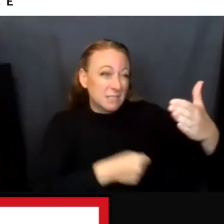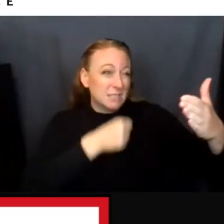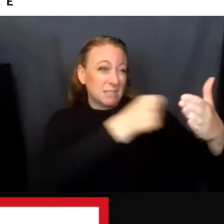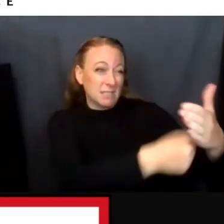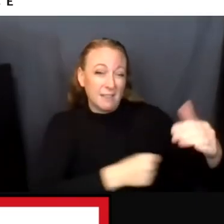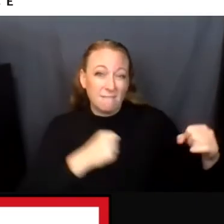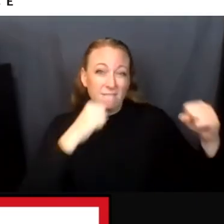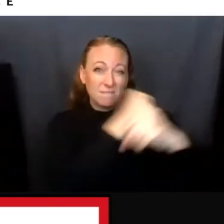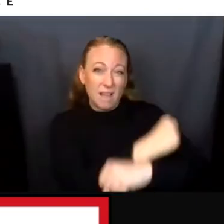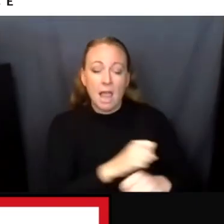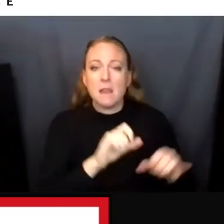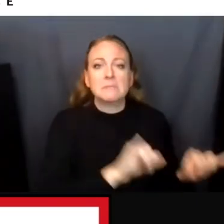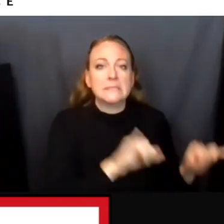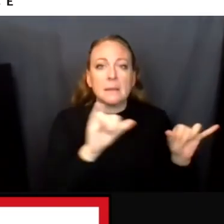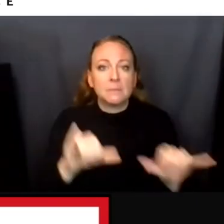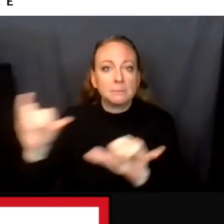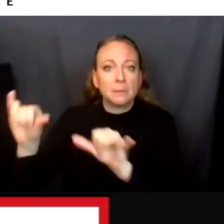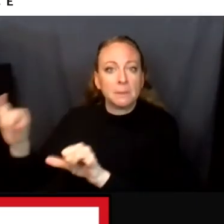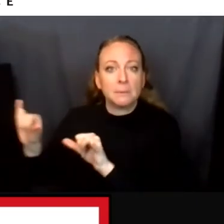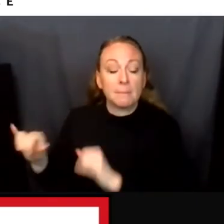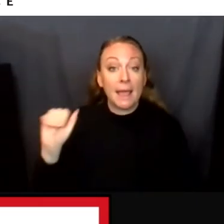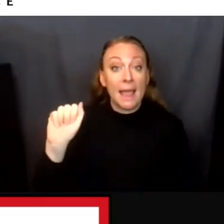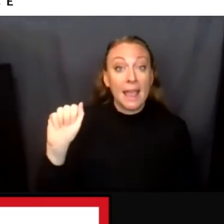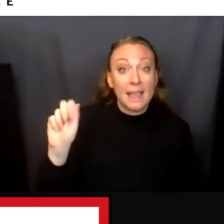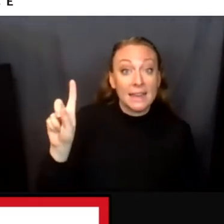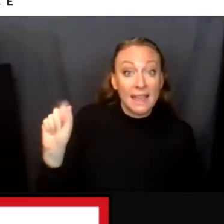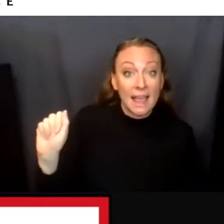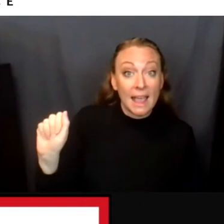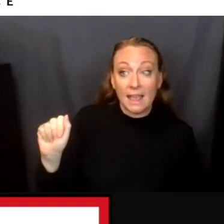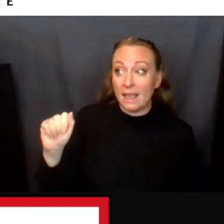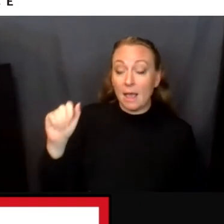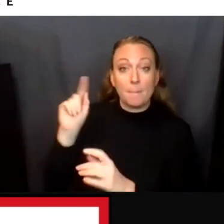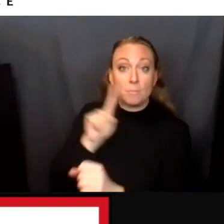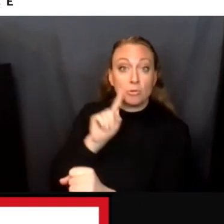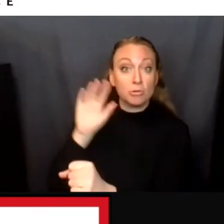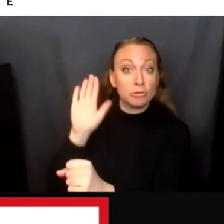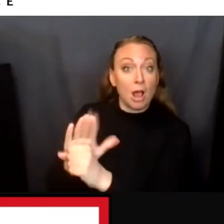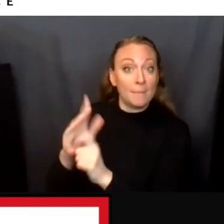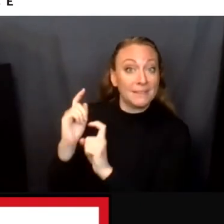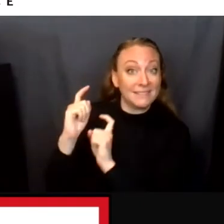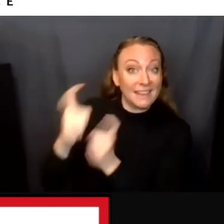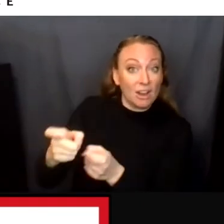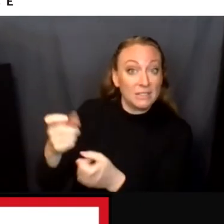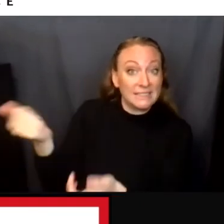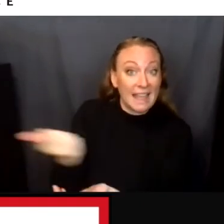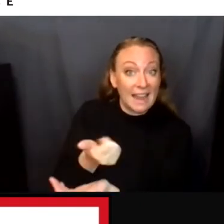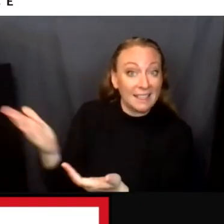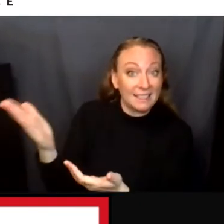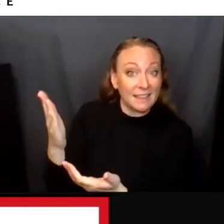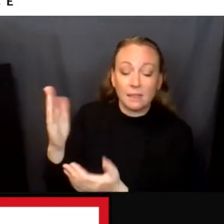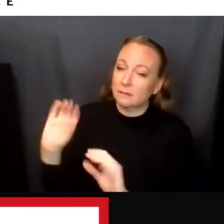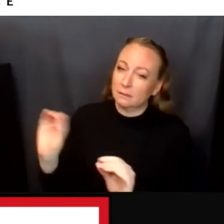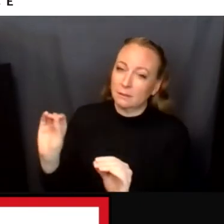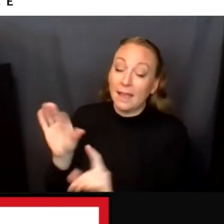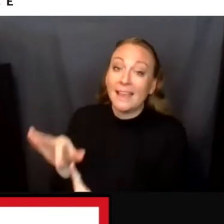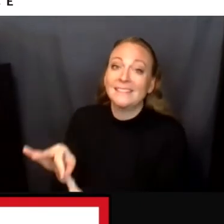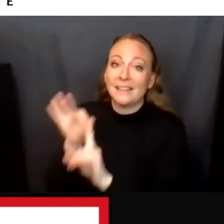The ADA does not guarantee you anything except your right to be treated like everybody else.